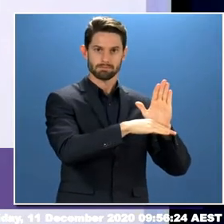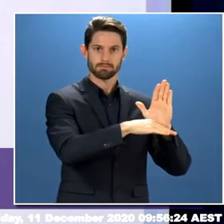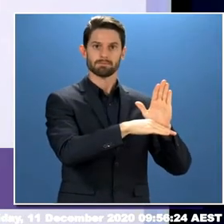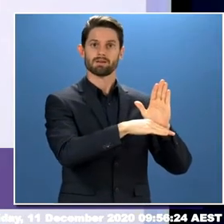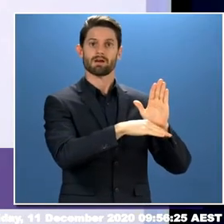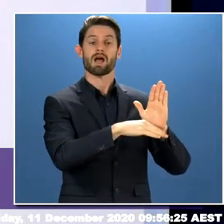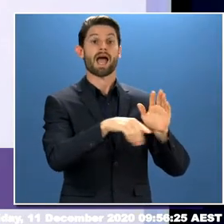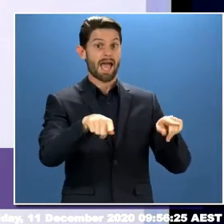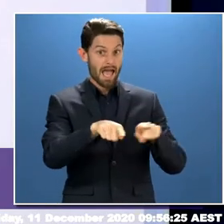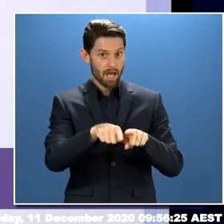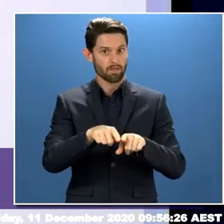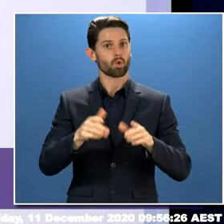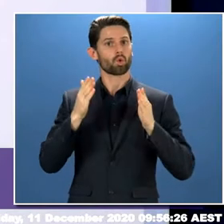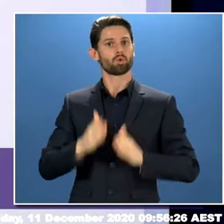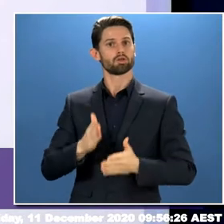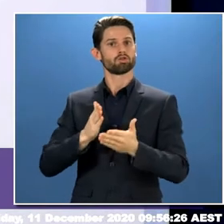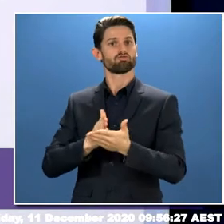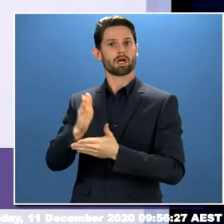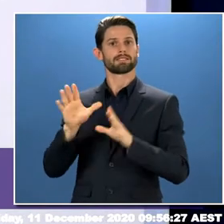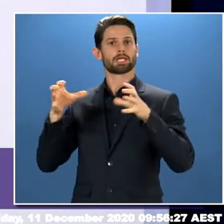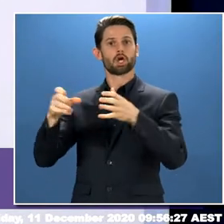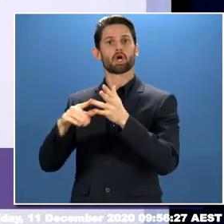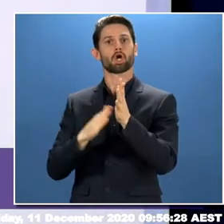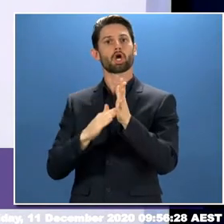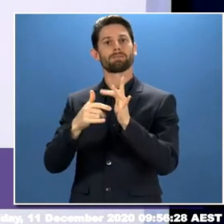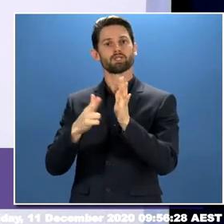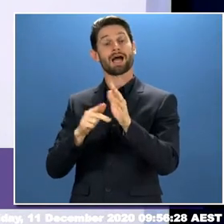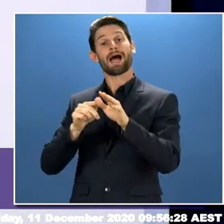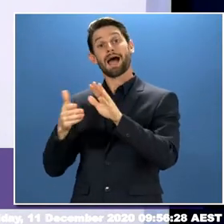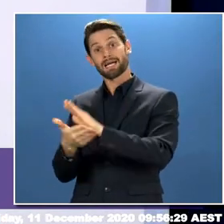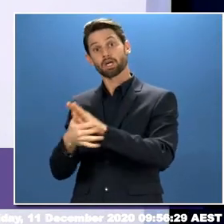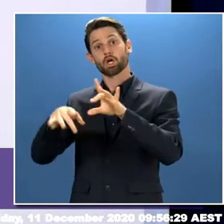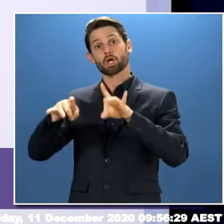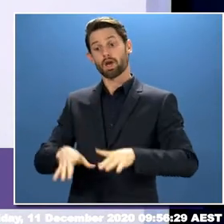Rights Commission in the Australian Human Rights Commission Act? Yes, that's correct.